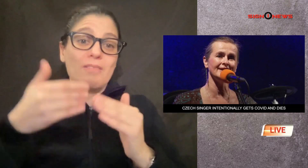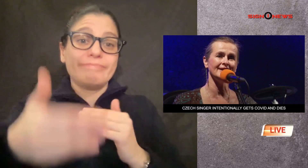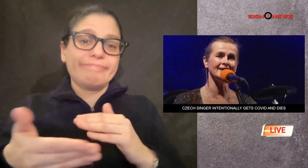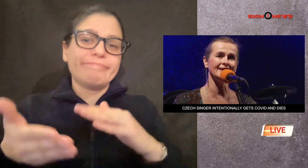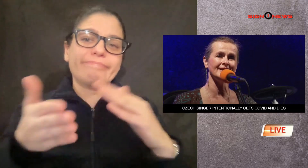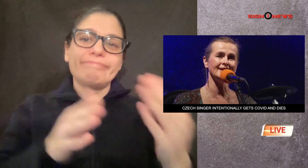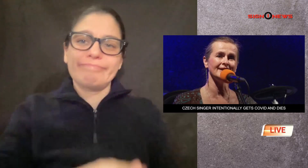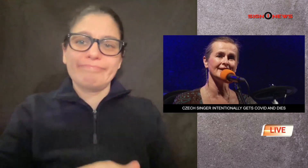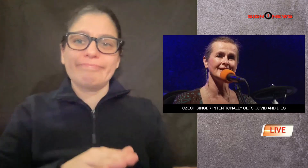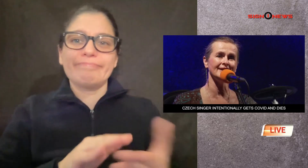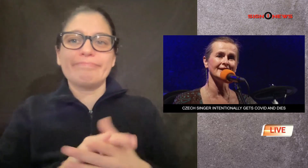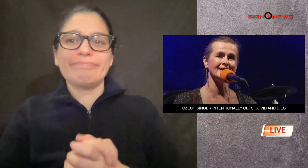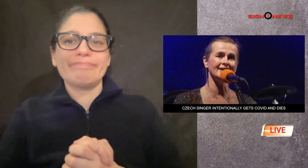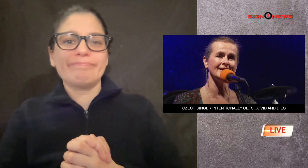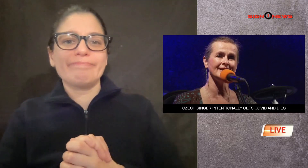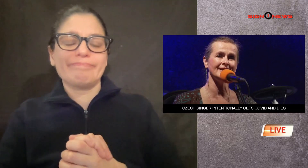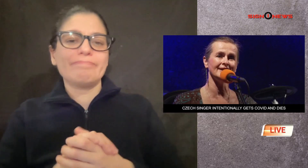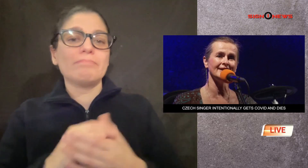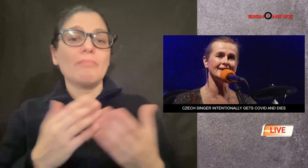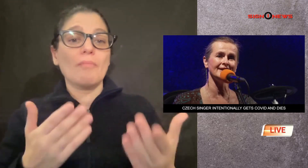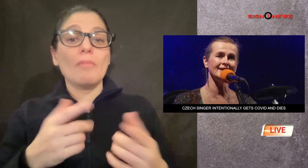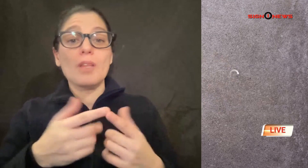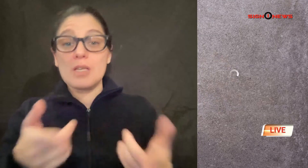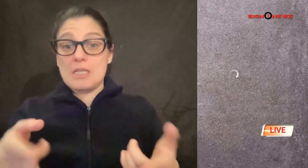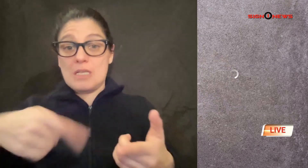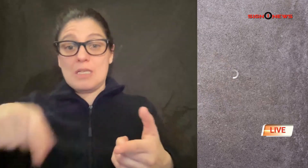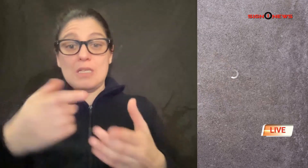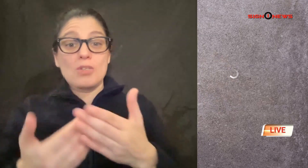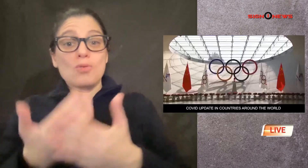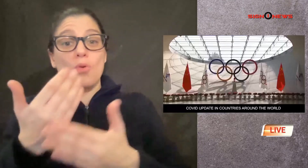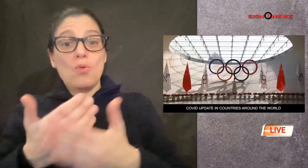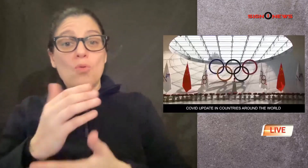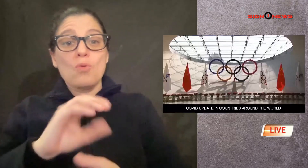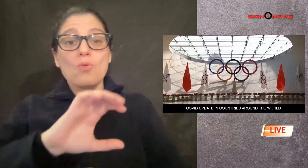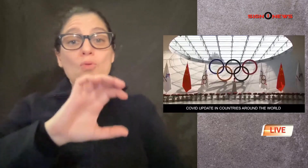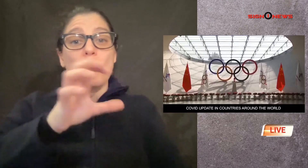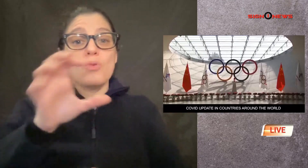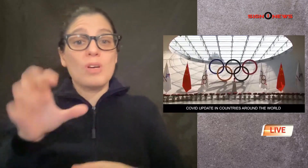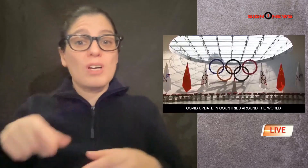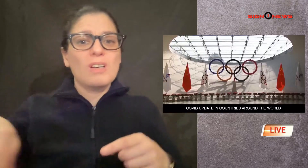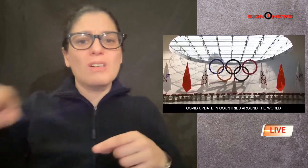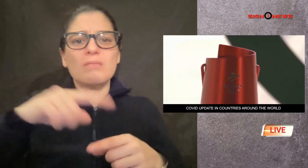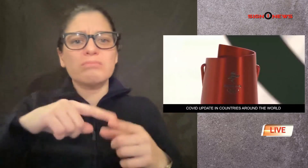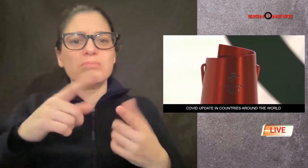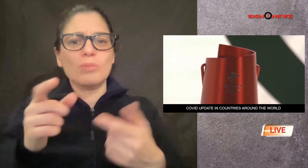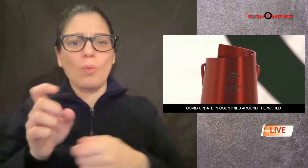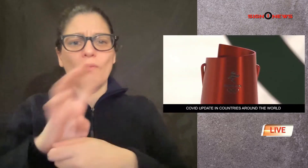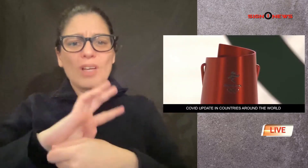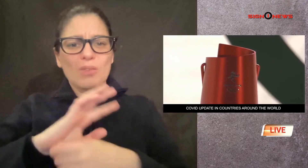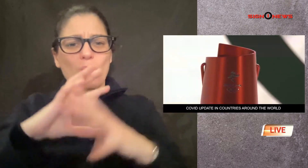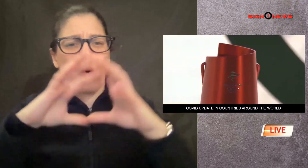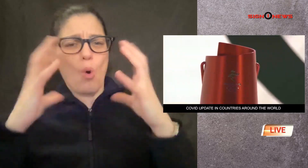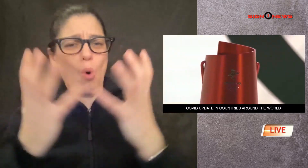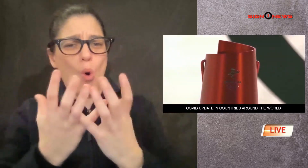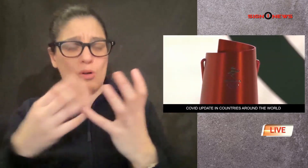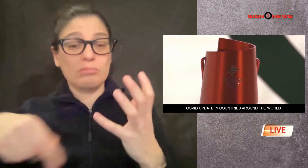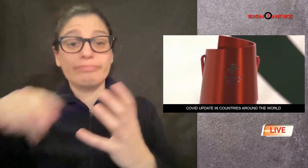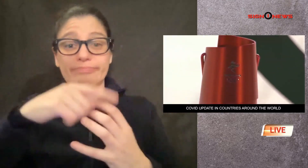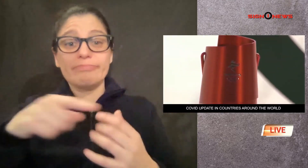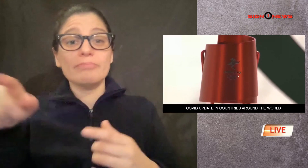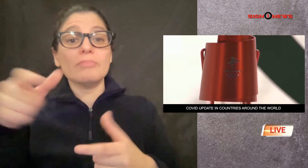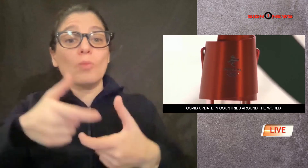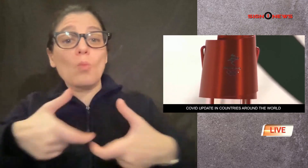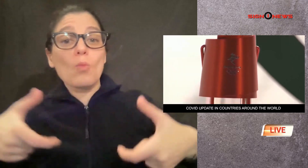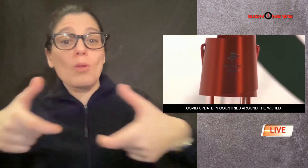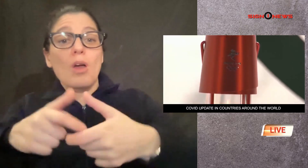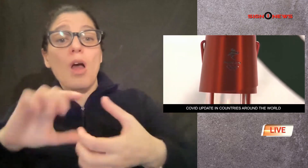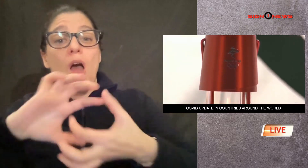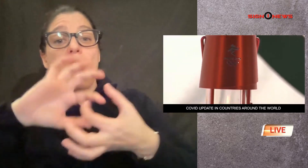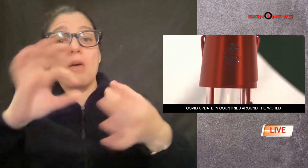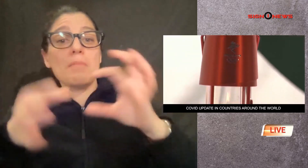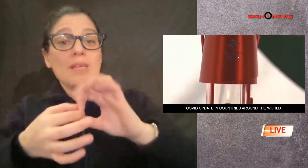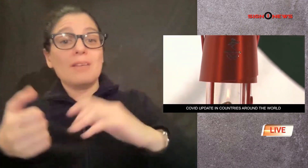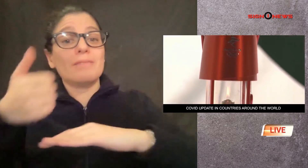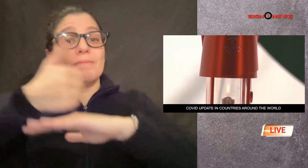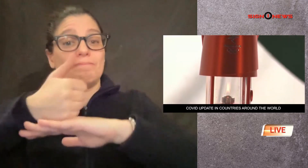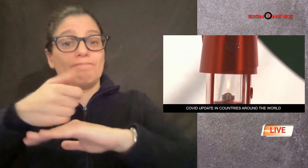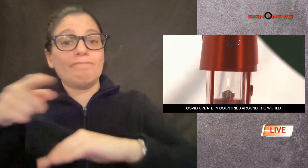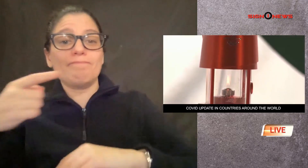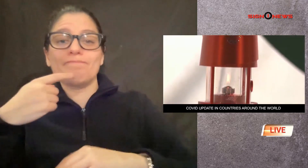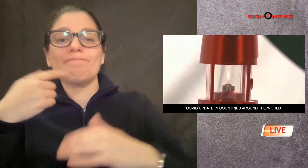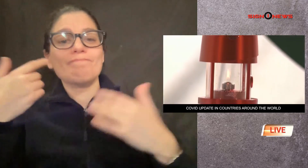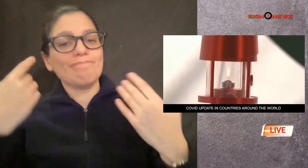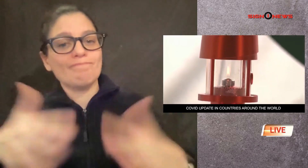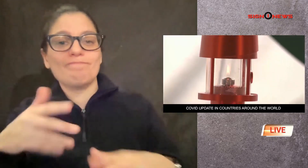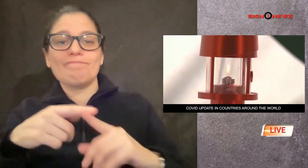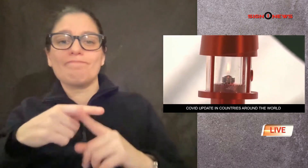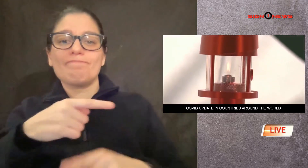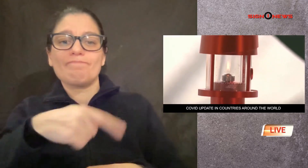month later in other covid news around the world China's